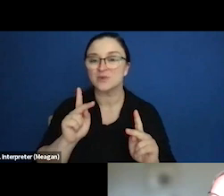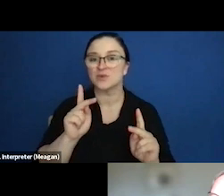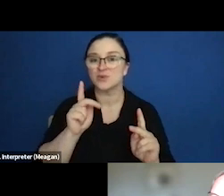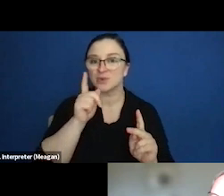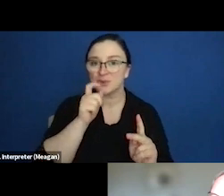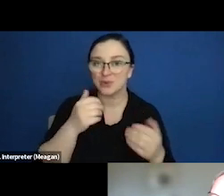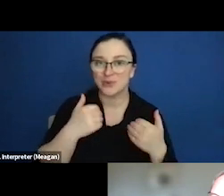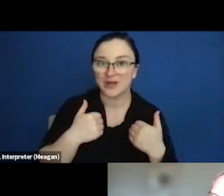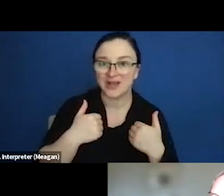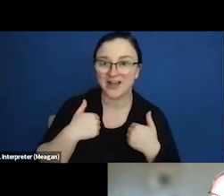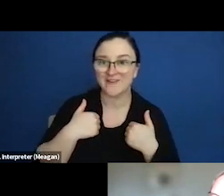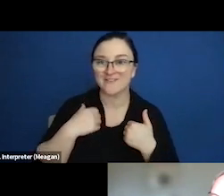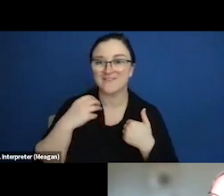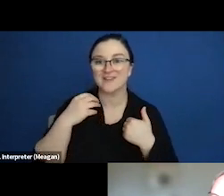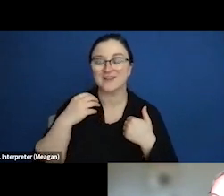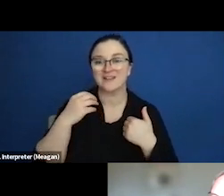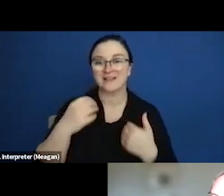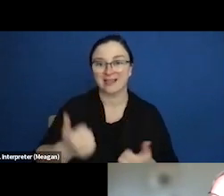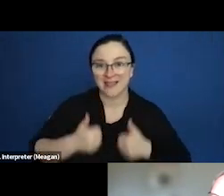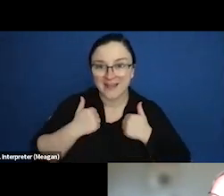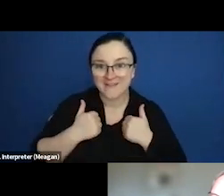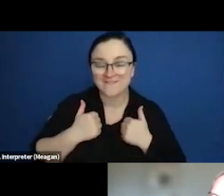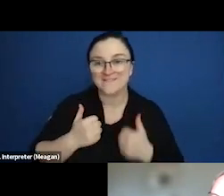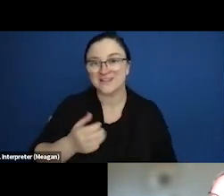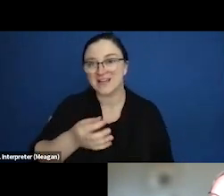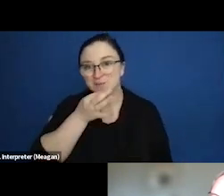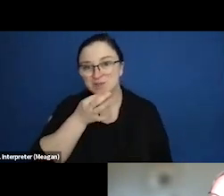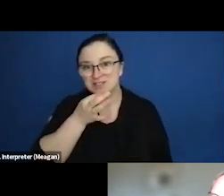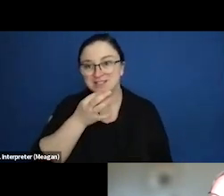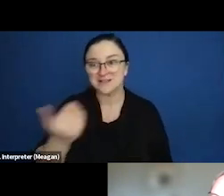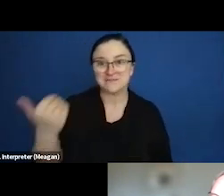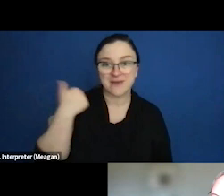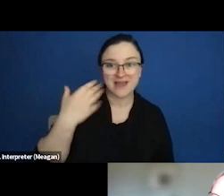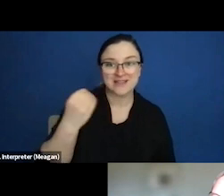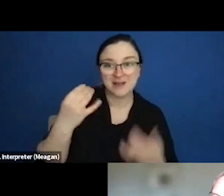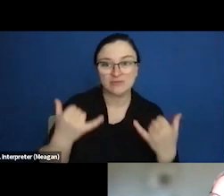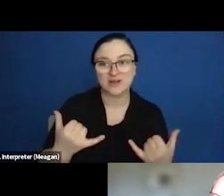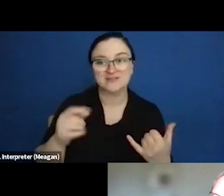both past and present, must be seen and valued as equal partners